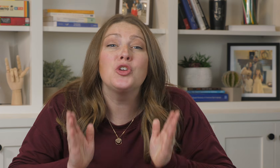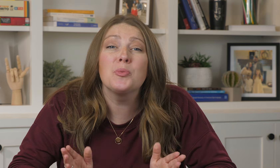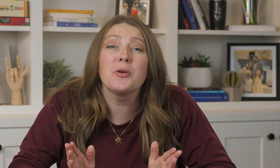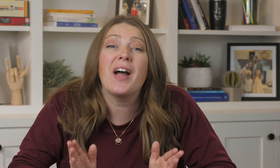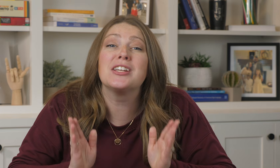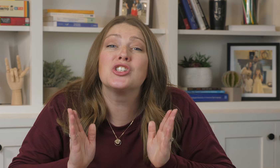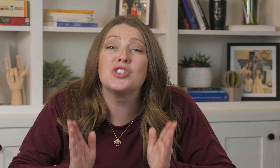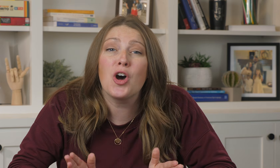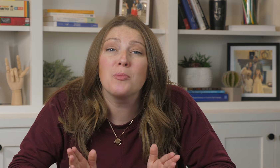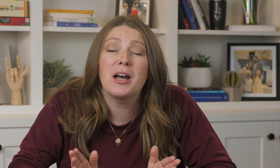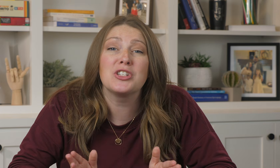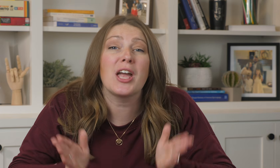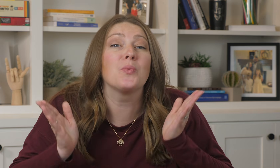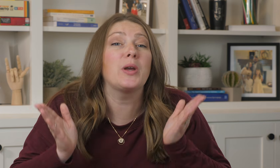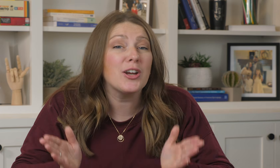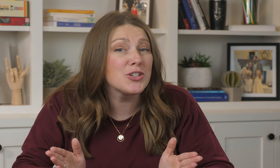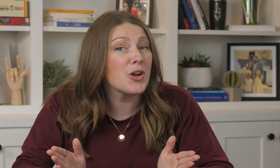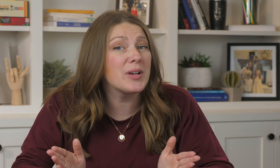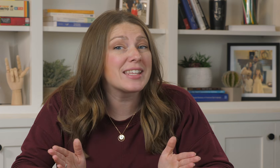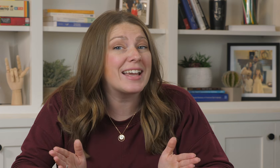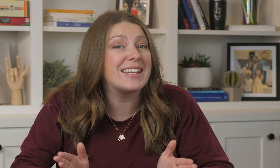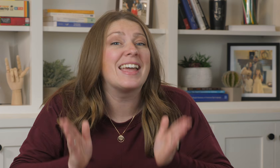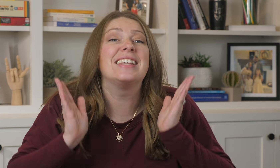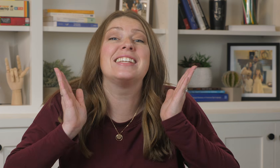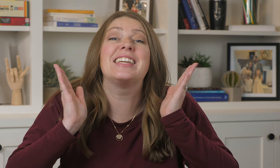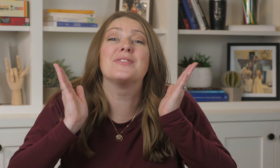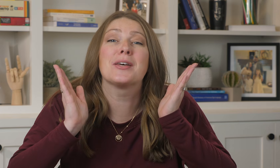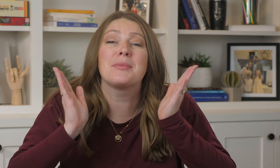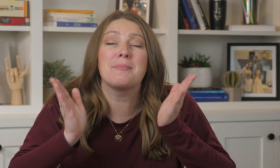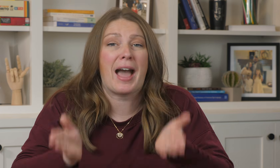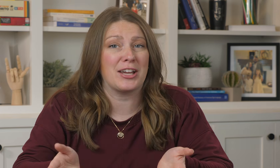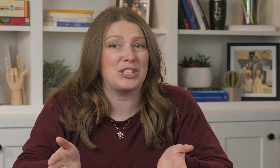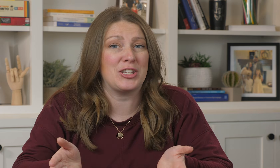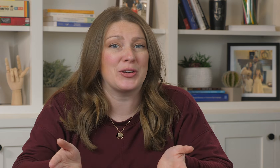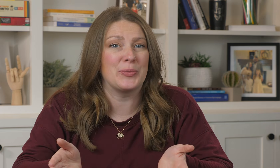you provide so much and we are so excited to give something back to you.